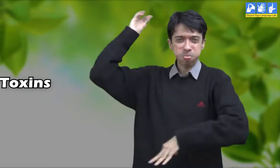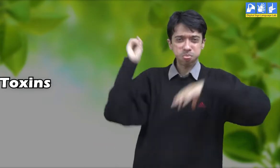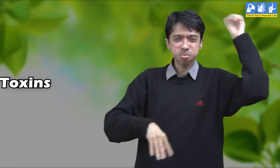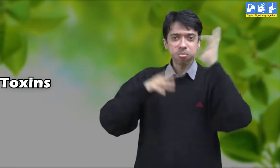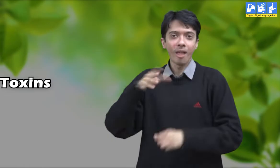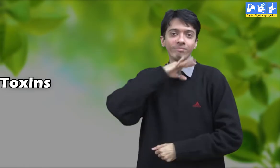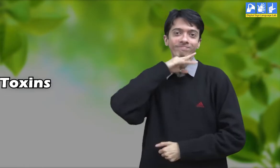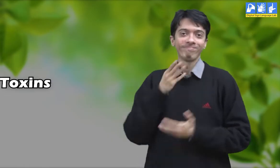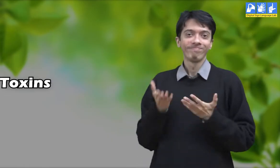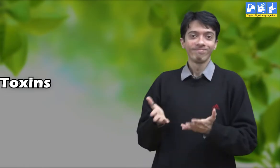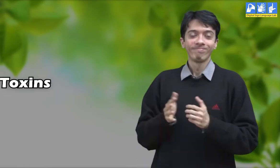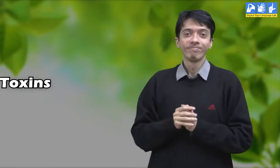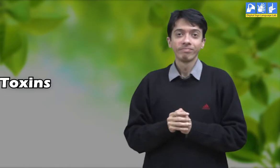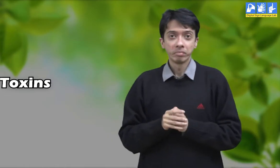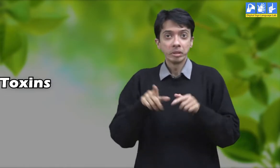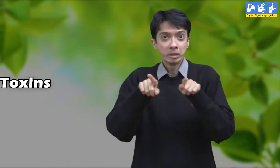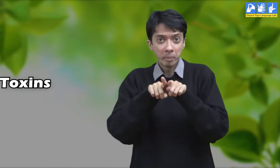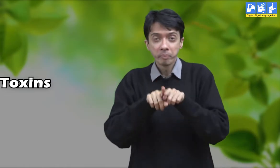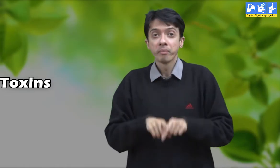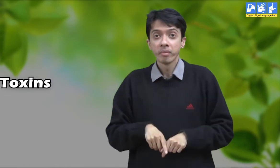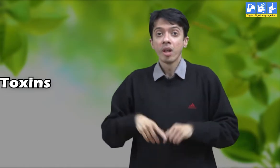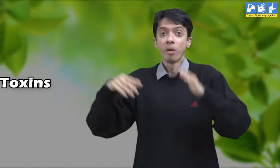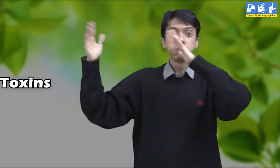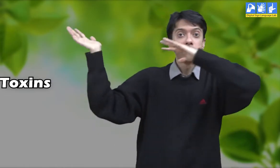because many toxic substances are thrown into the river.